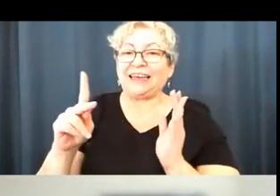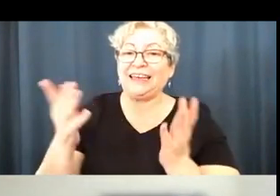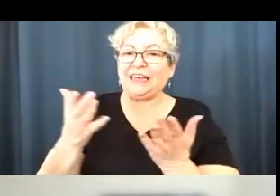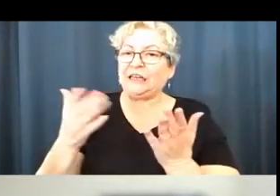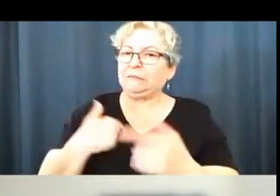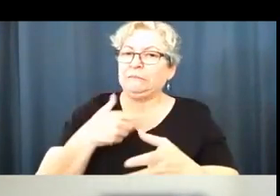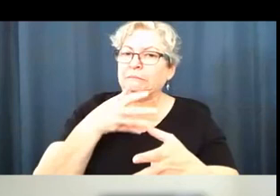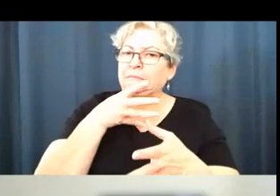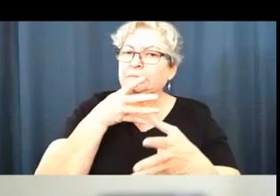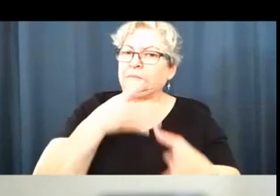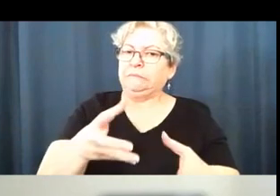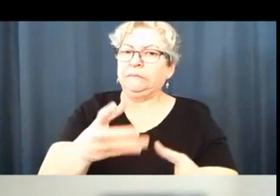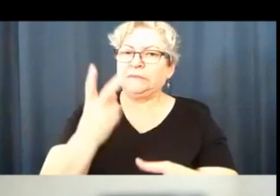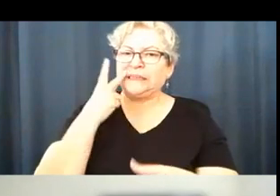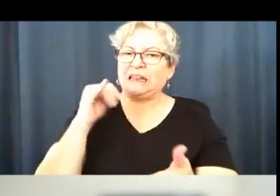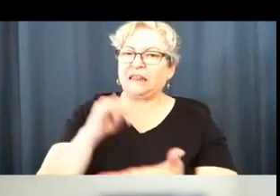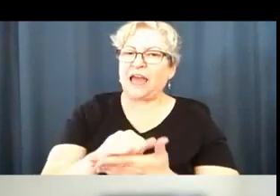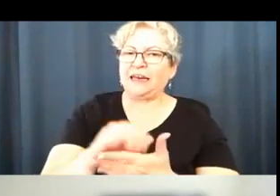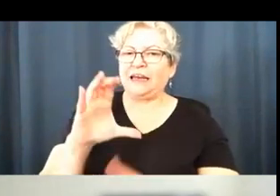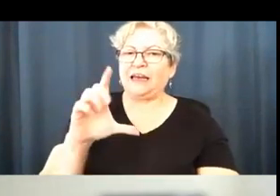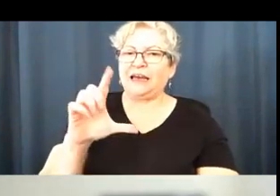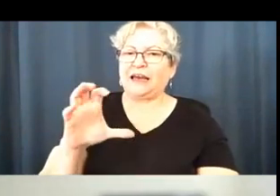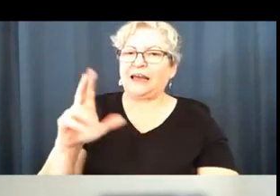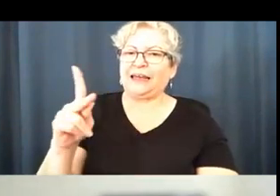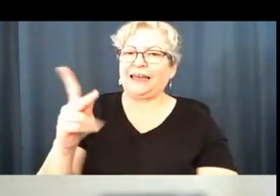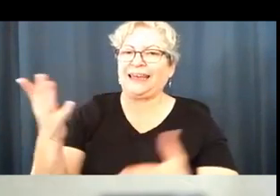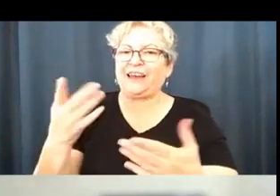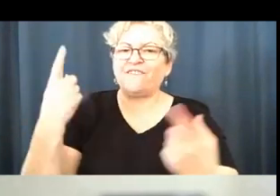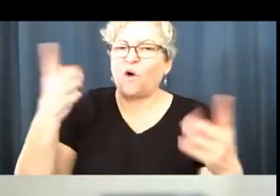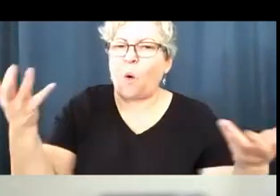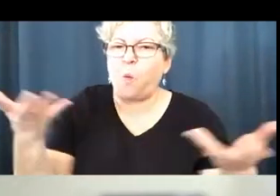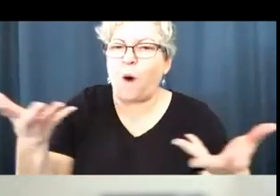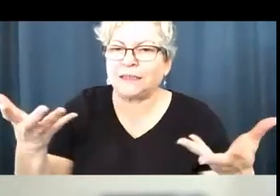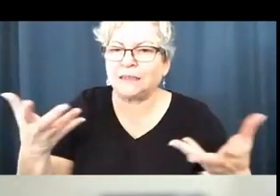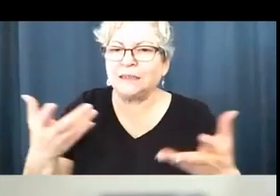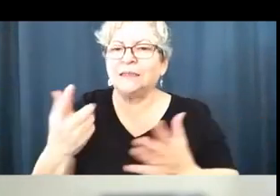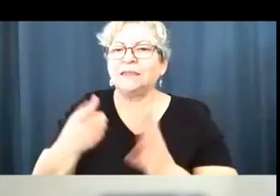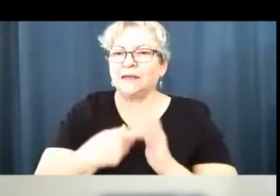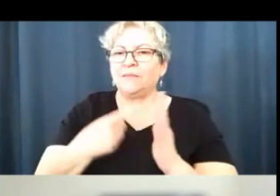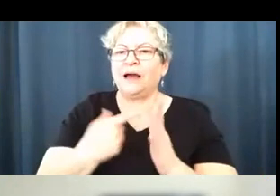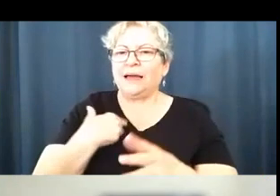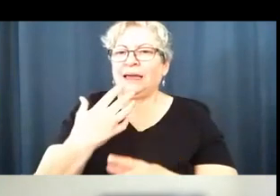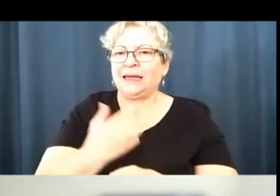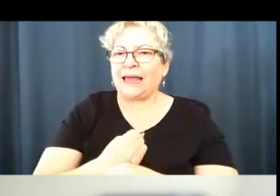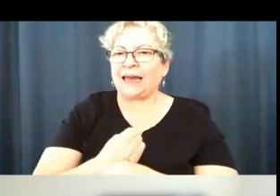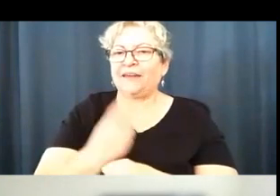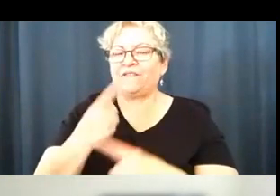How many times I've seen click here, like what, for what? Sometimes I get it from the interstitial or local text close to that.